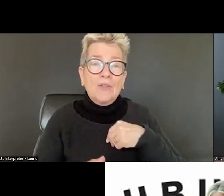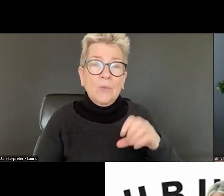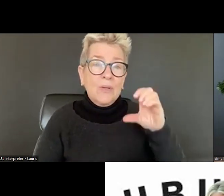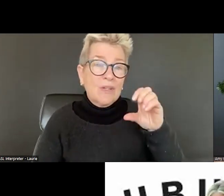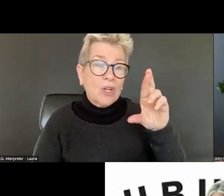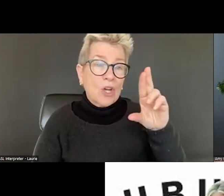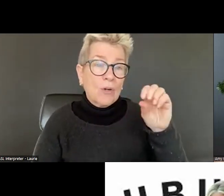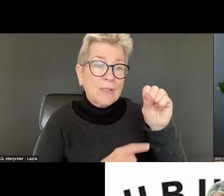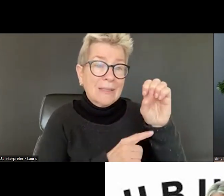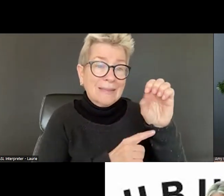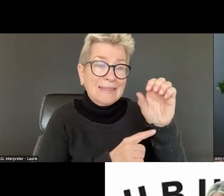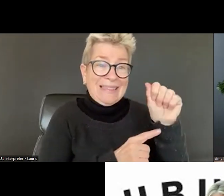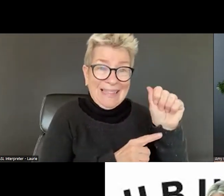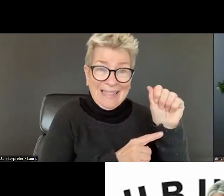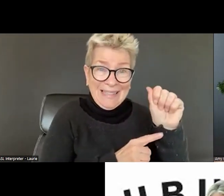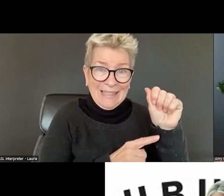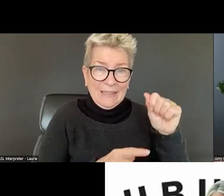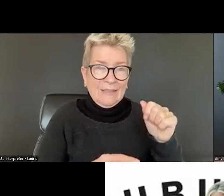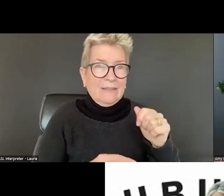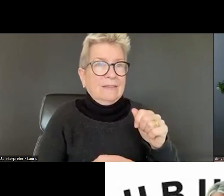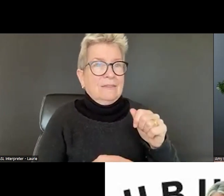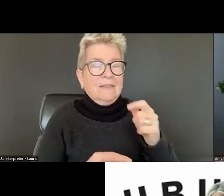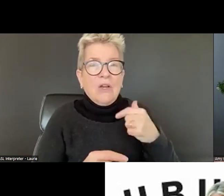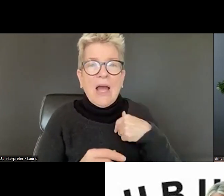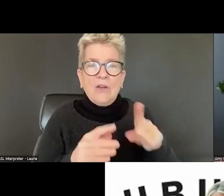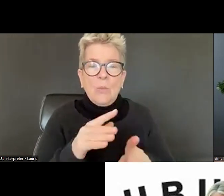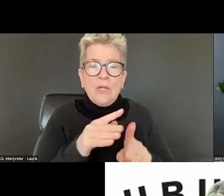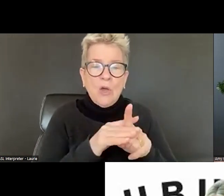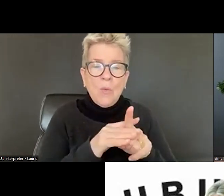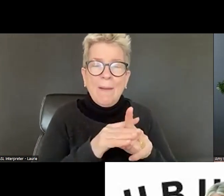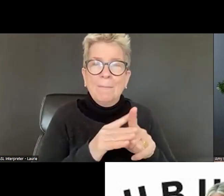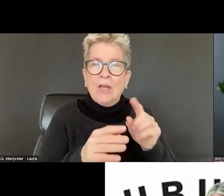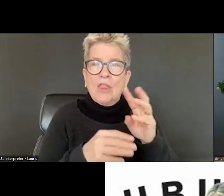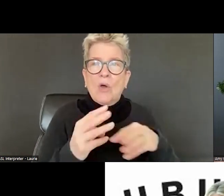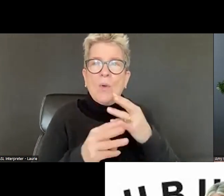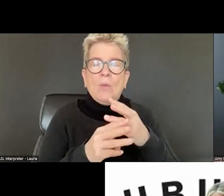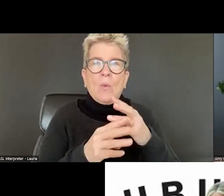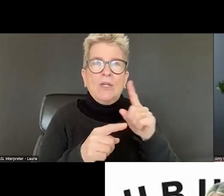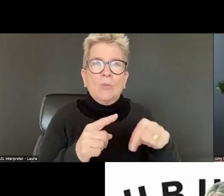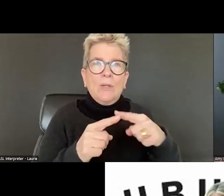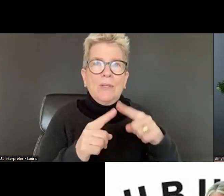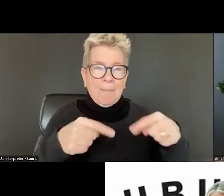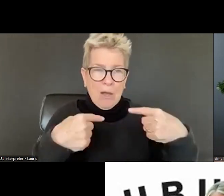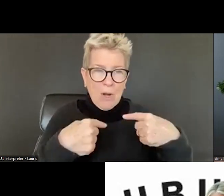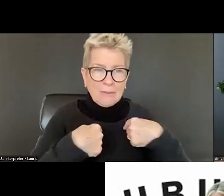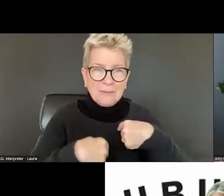up in this world um when when it's all us it all comes back to us and we are water um and it's it's